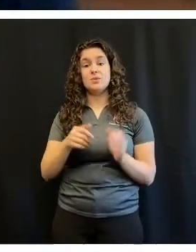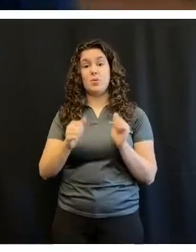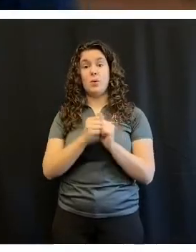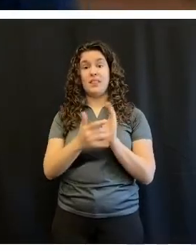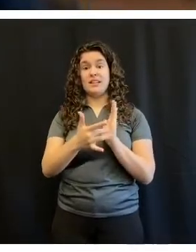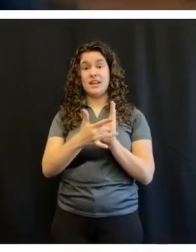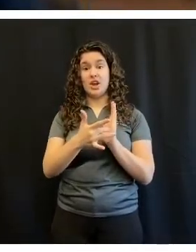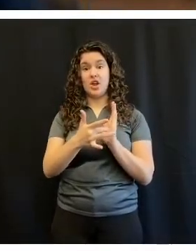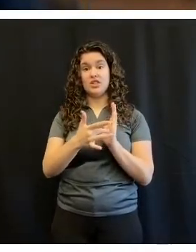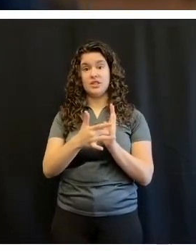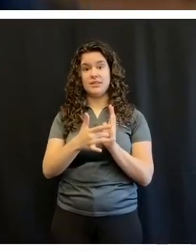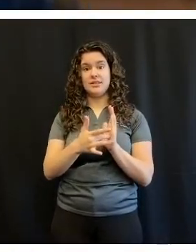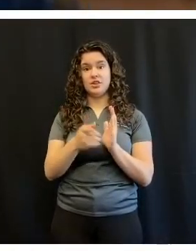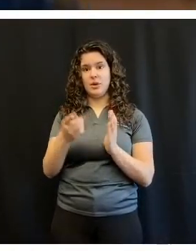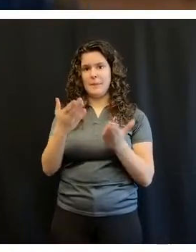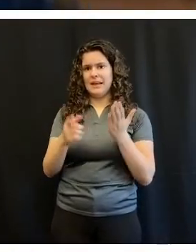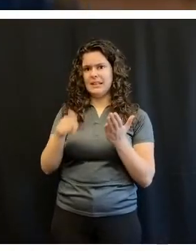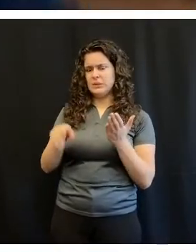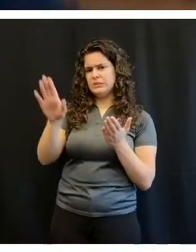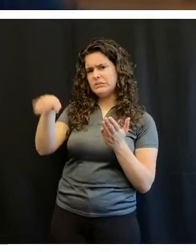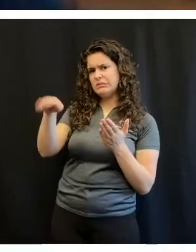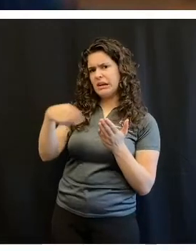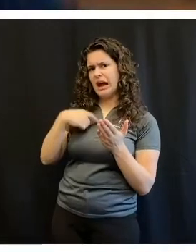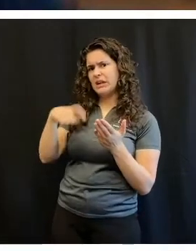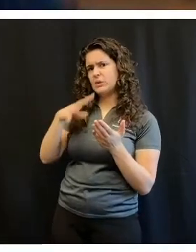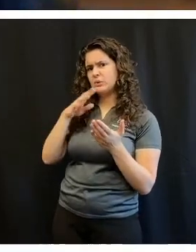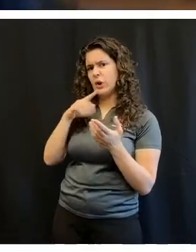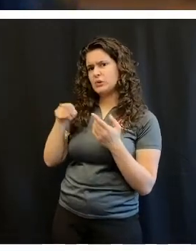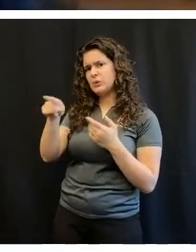and talk to somebody about some emotionaL counseling or something like that.